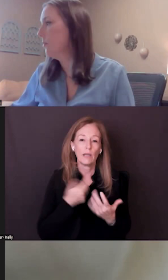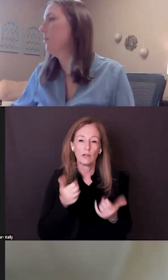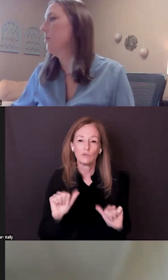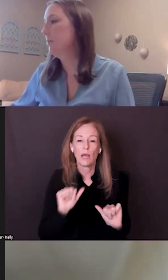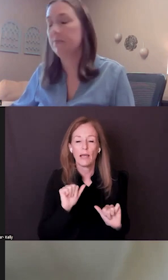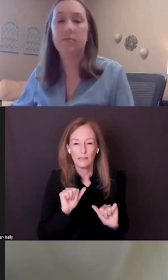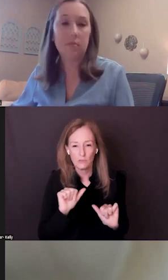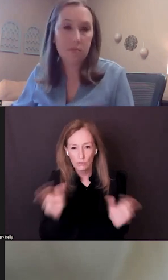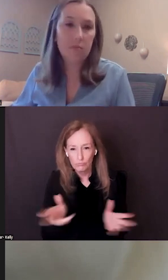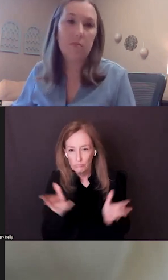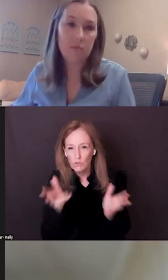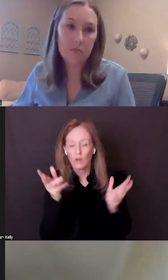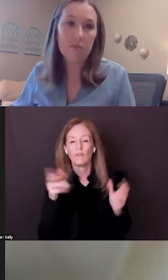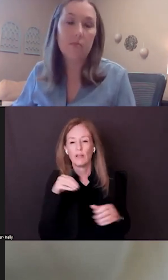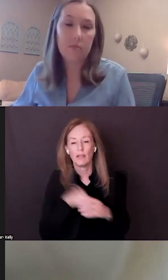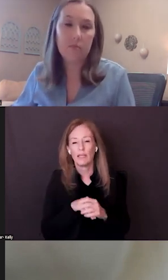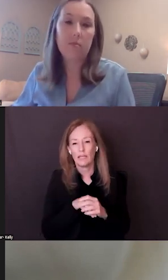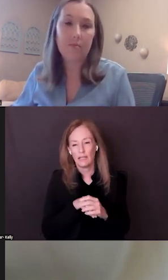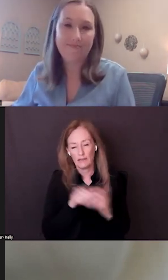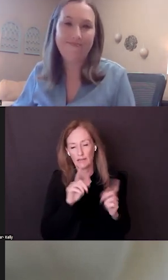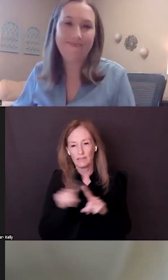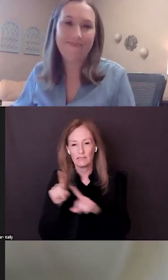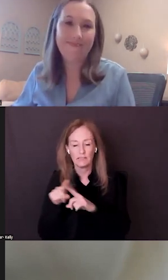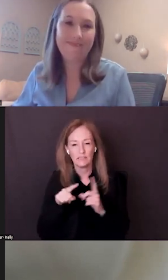PROVIDERS HELP STAND OUT. THANK YOU SO MUCH FOR THAT.